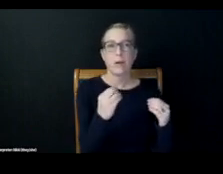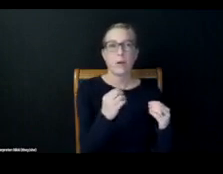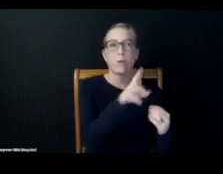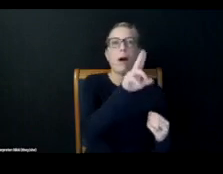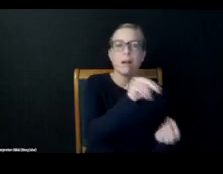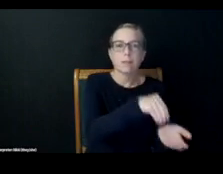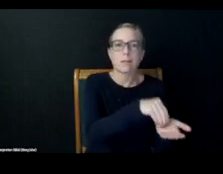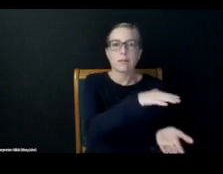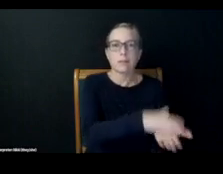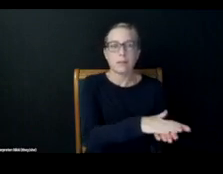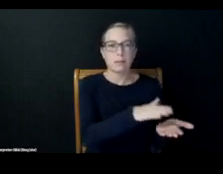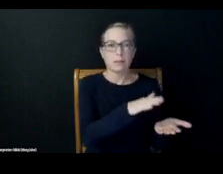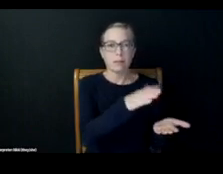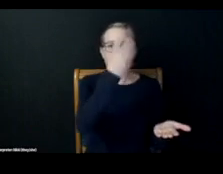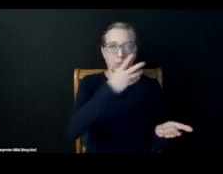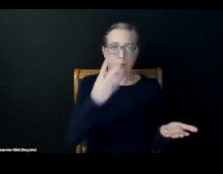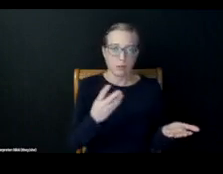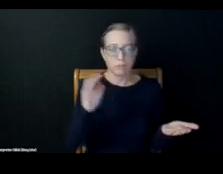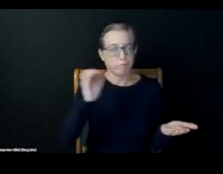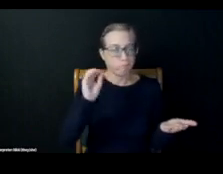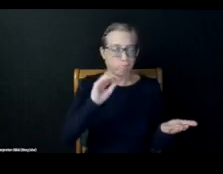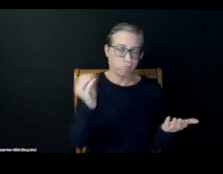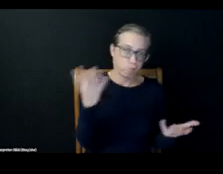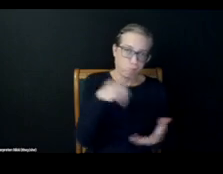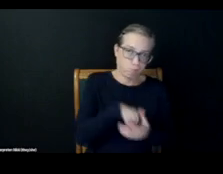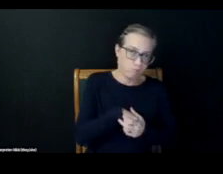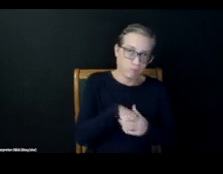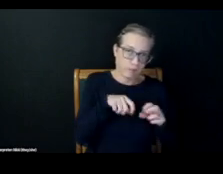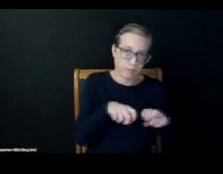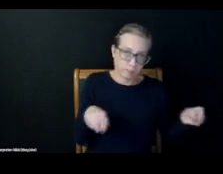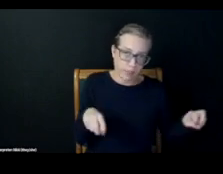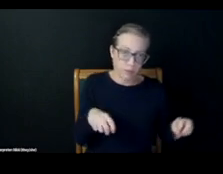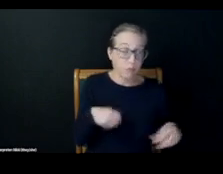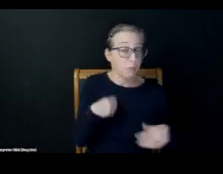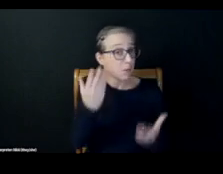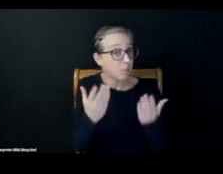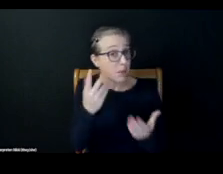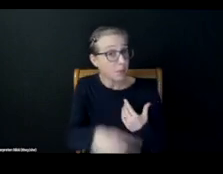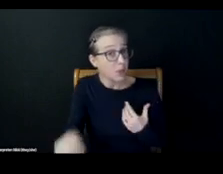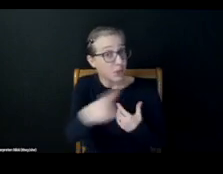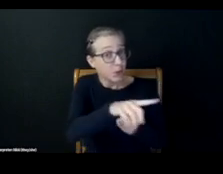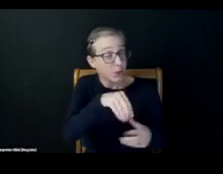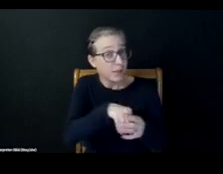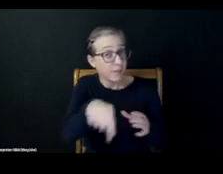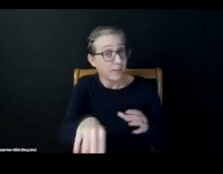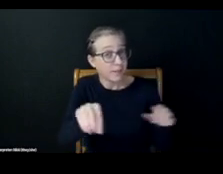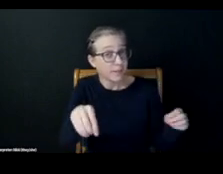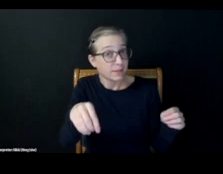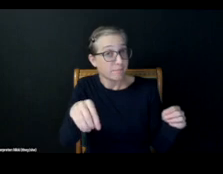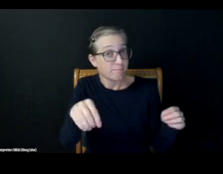And so I hope in our audience, maybe some of you may bring that perspective as well.